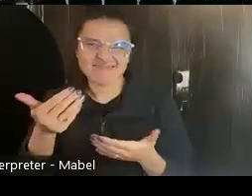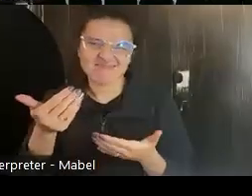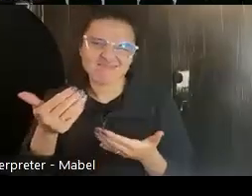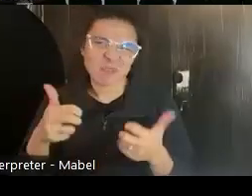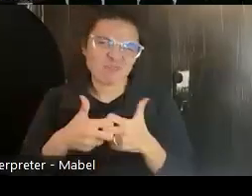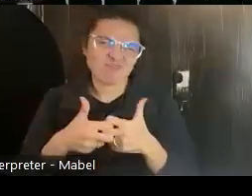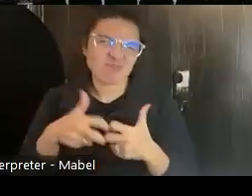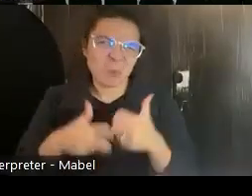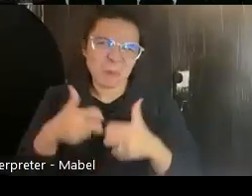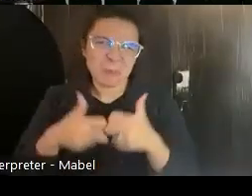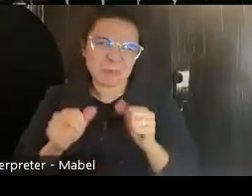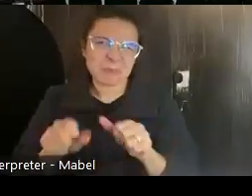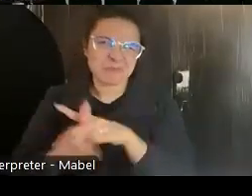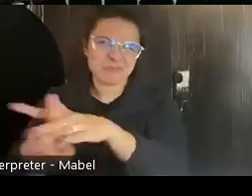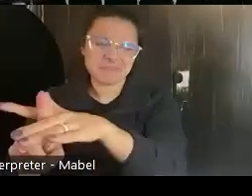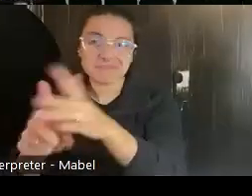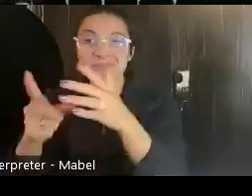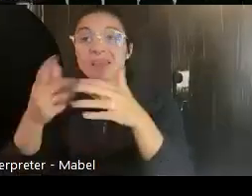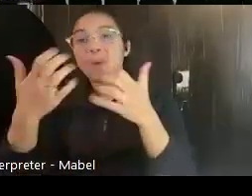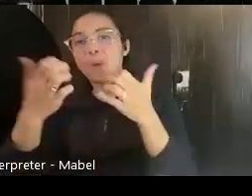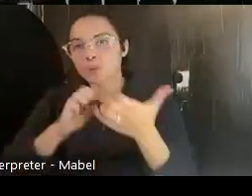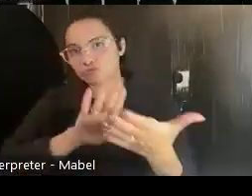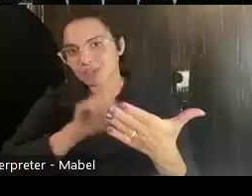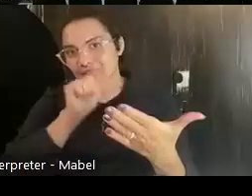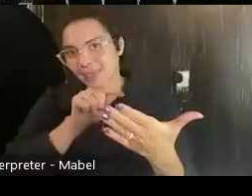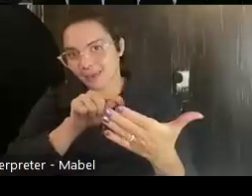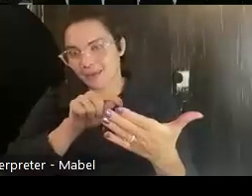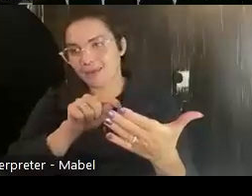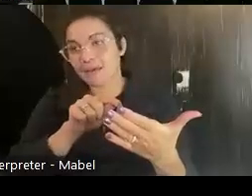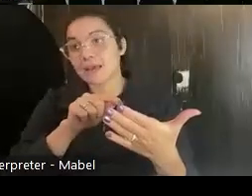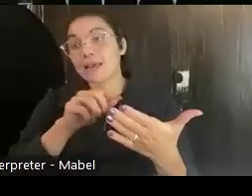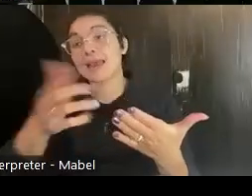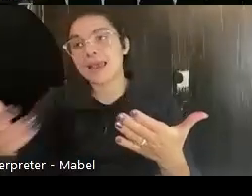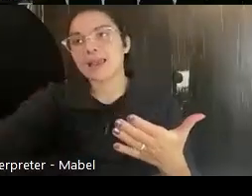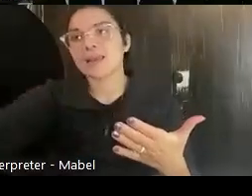that part of addressing that will be sort of entering the policy but and a little bit the